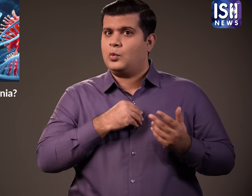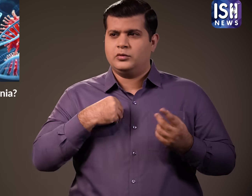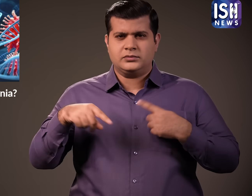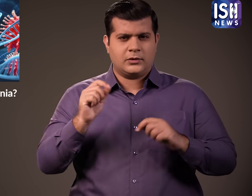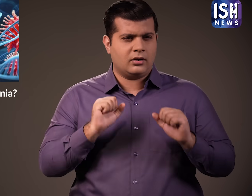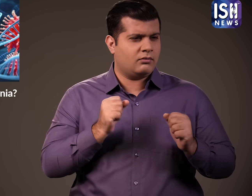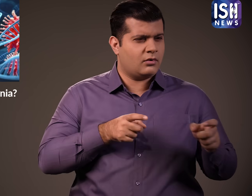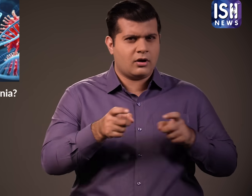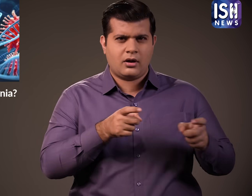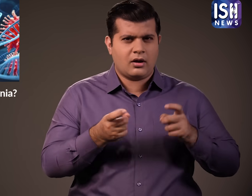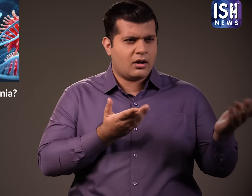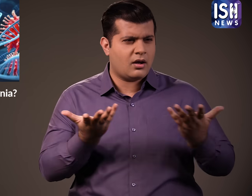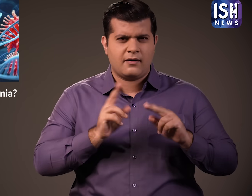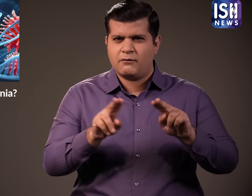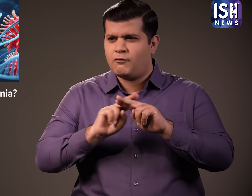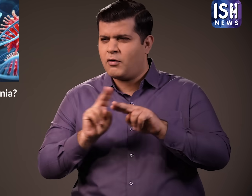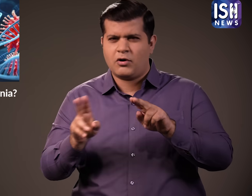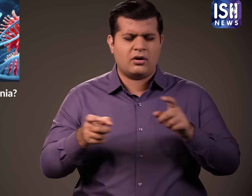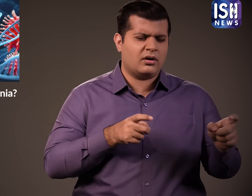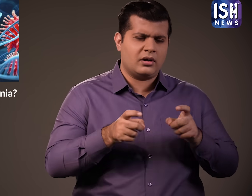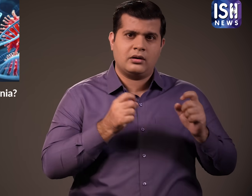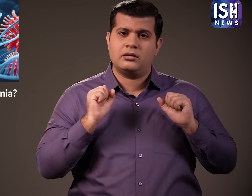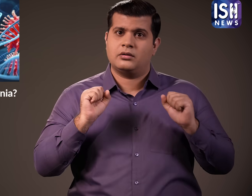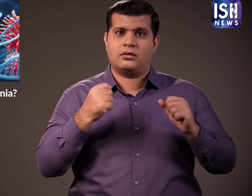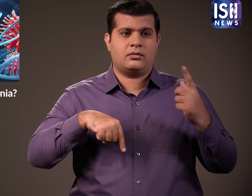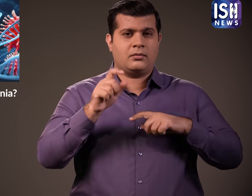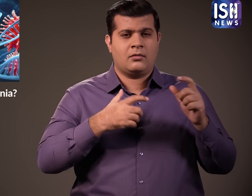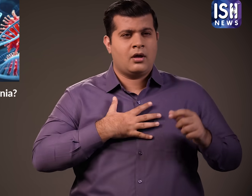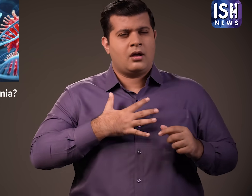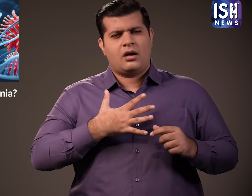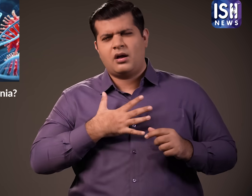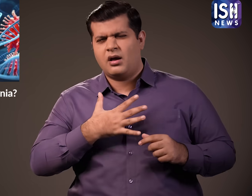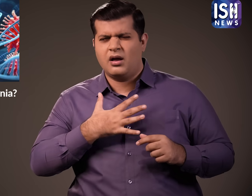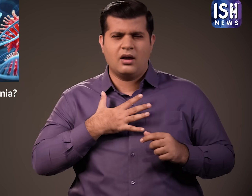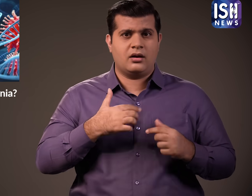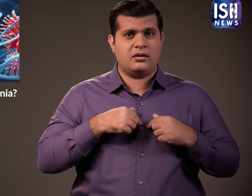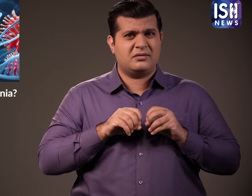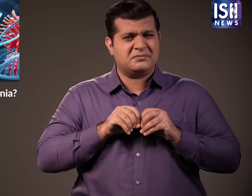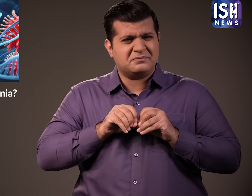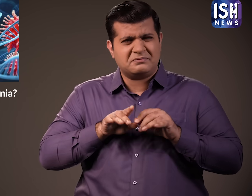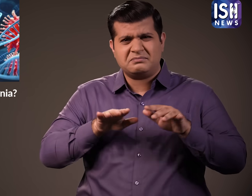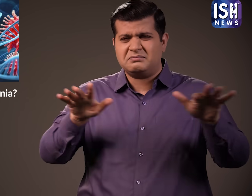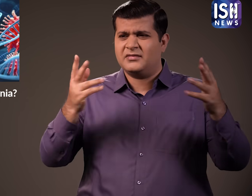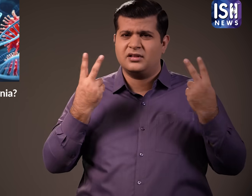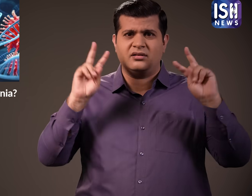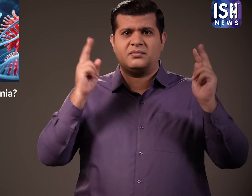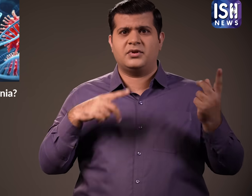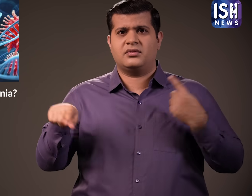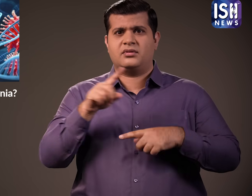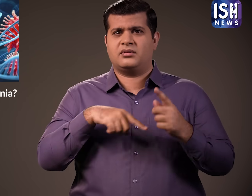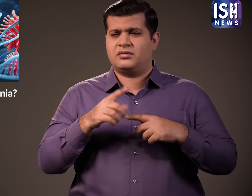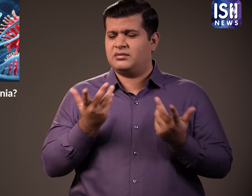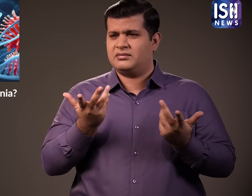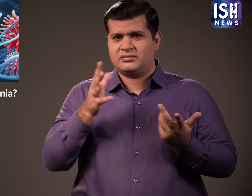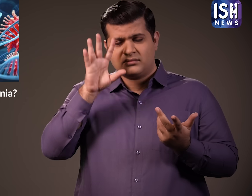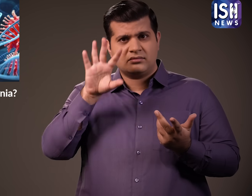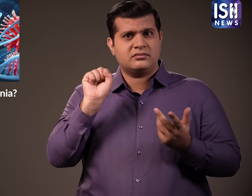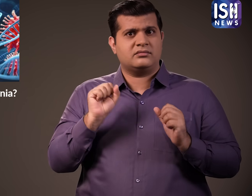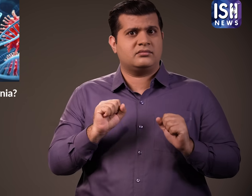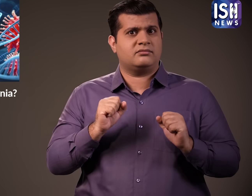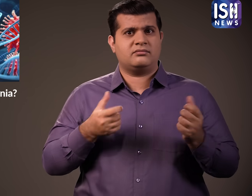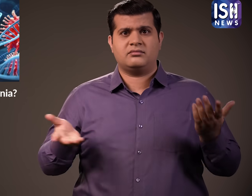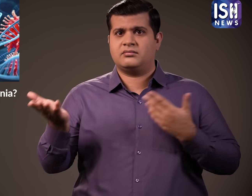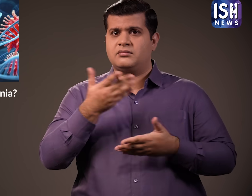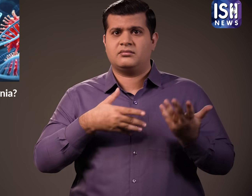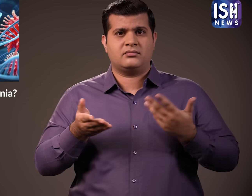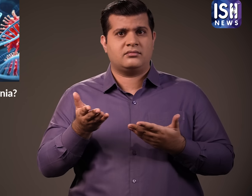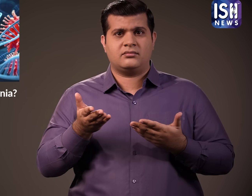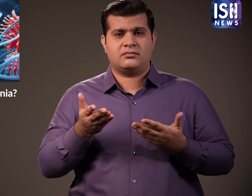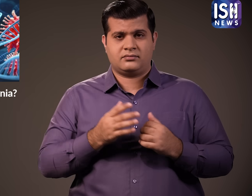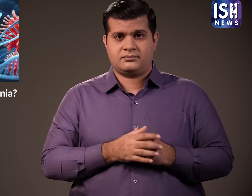Hospitals are having a hard time managing the patients. The illness had spread all over. Nobody understands what's happening.